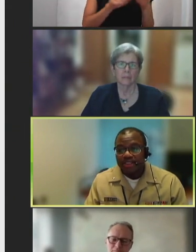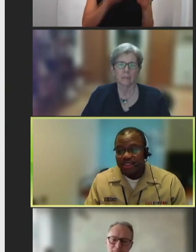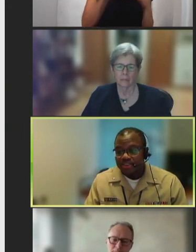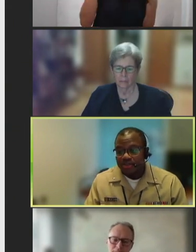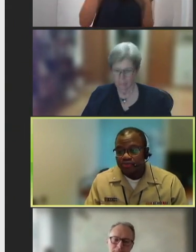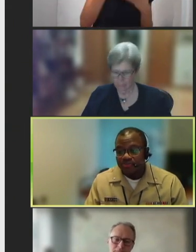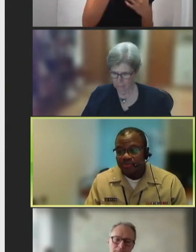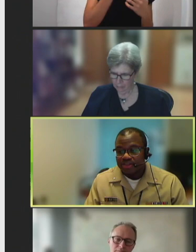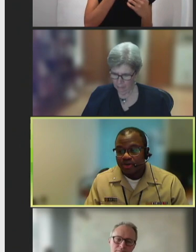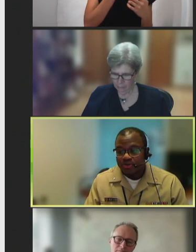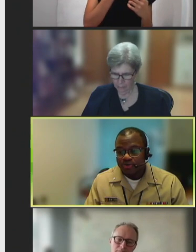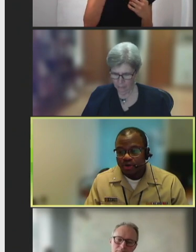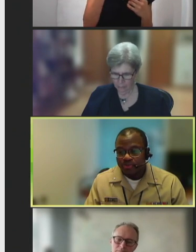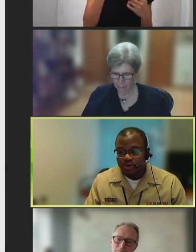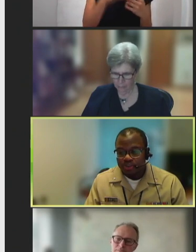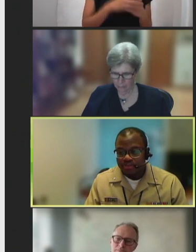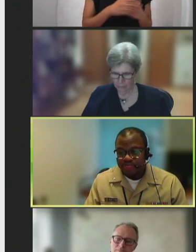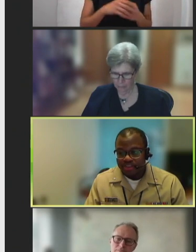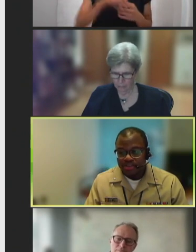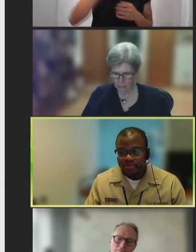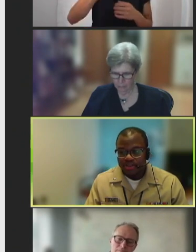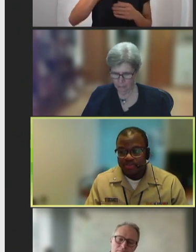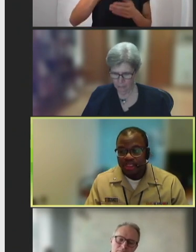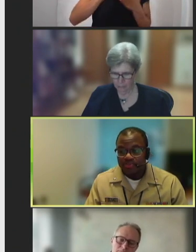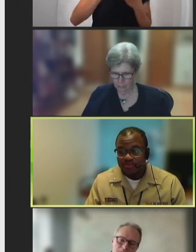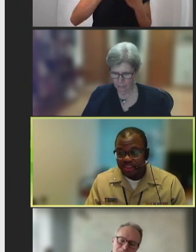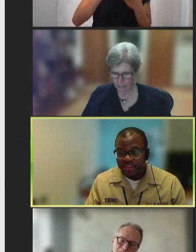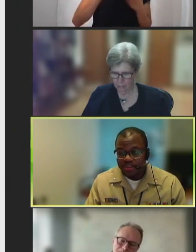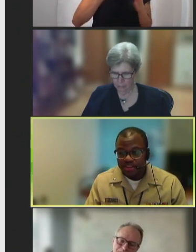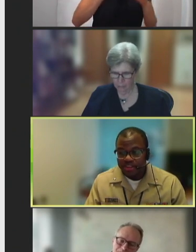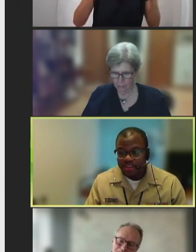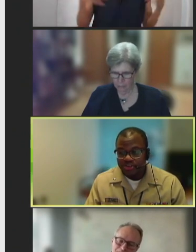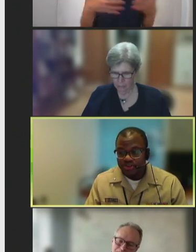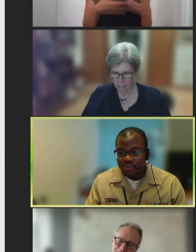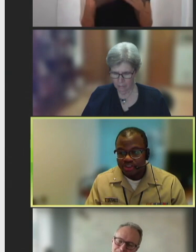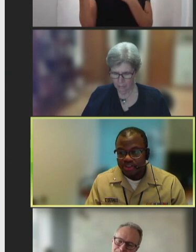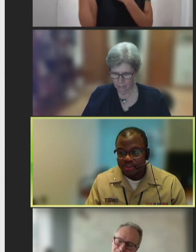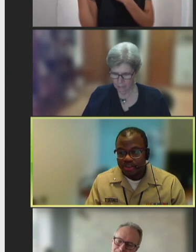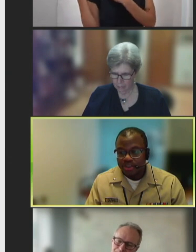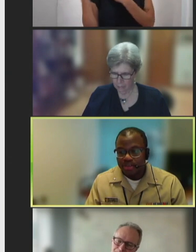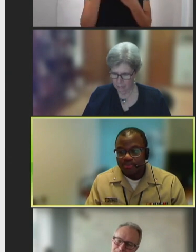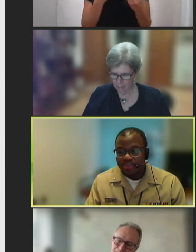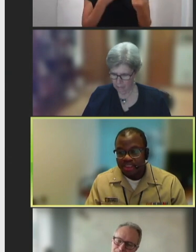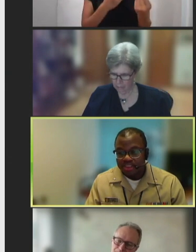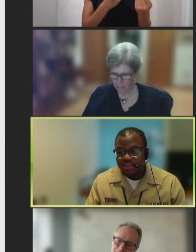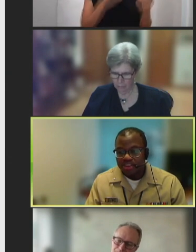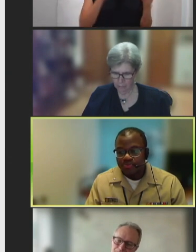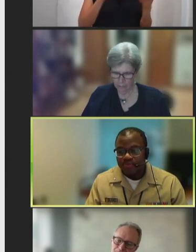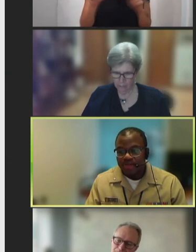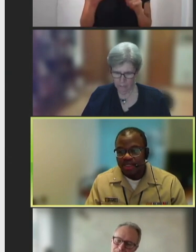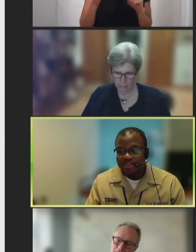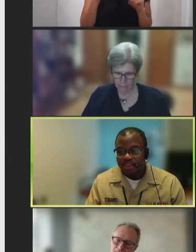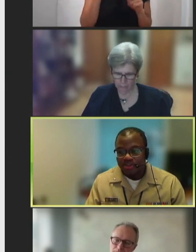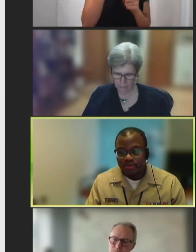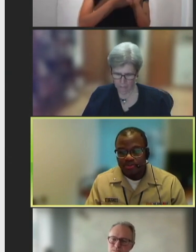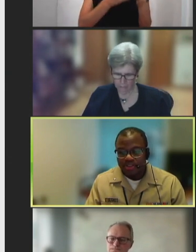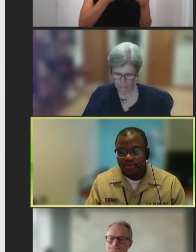Case counts reflect the overall burden of testing treatment and preventing TB in each jurisdiction, but the incidence provides a clearer picture of